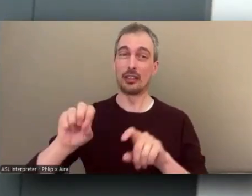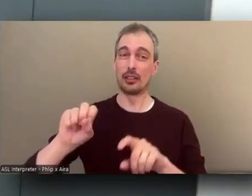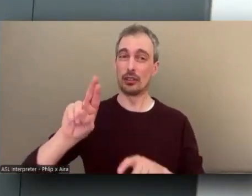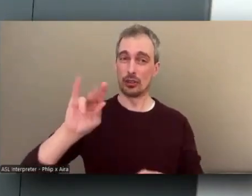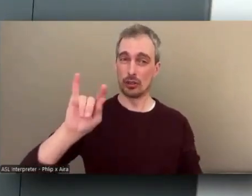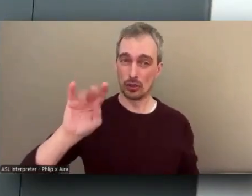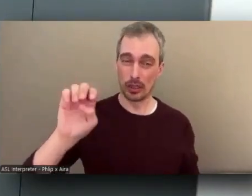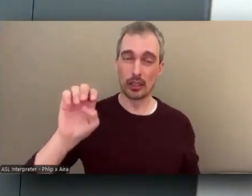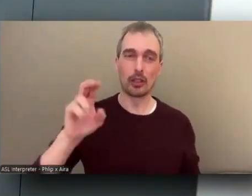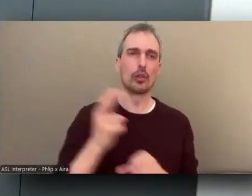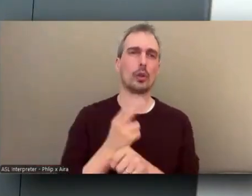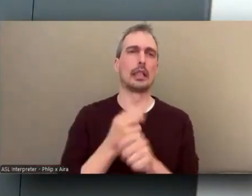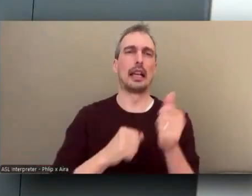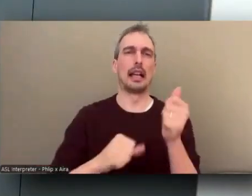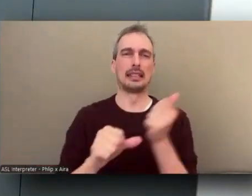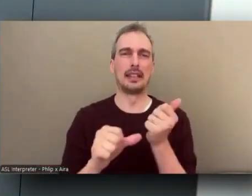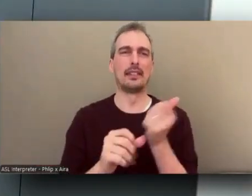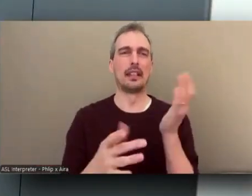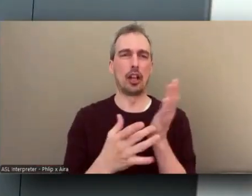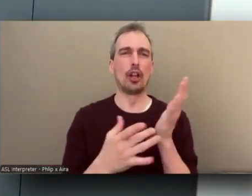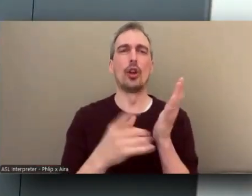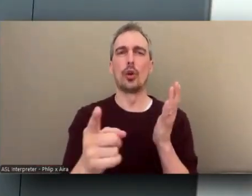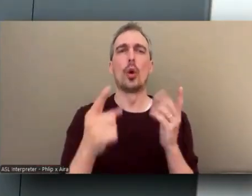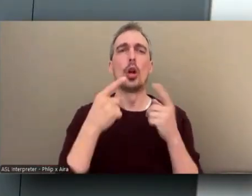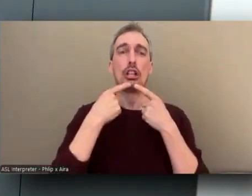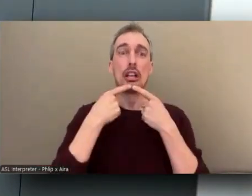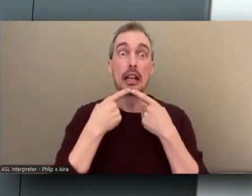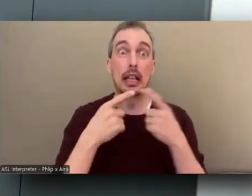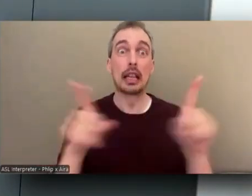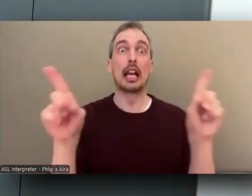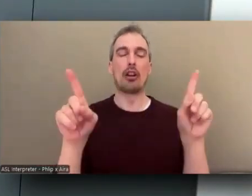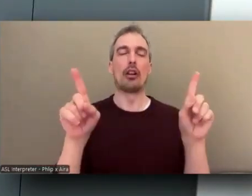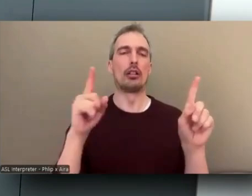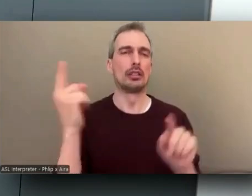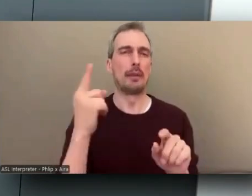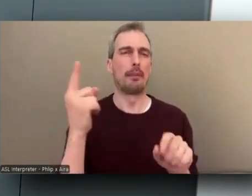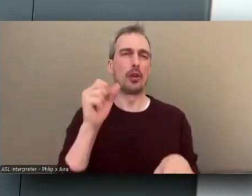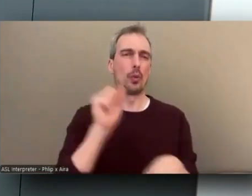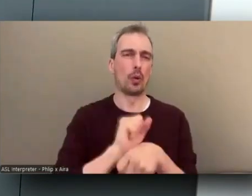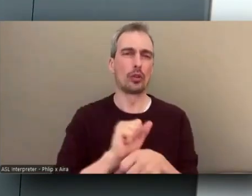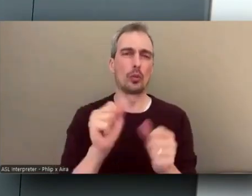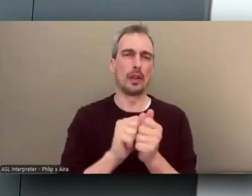declaring that something works, with that assistive technology. So if you have a failure, you're regressing.